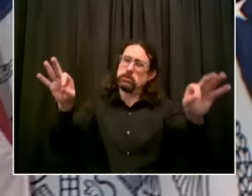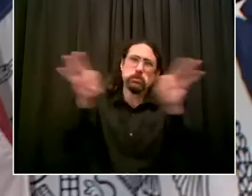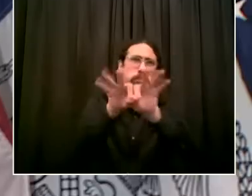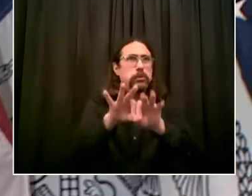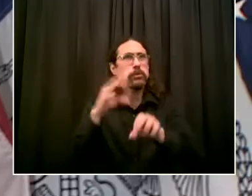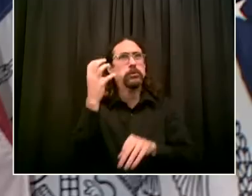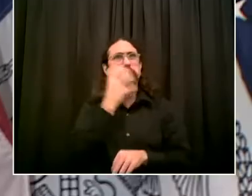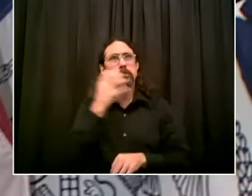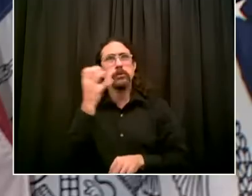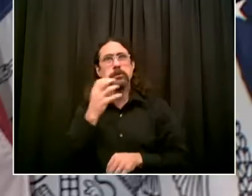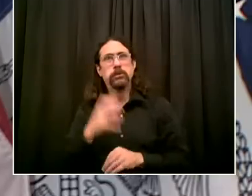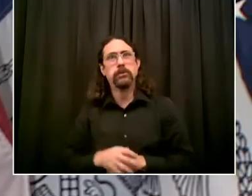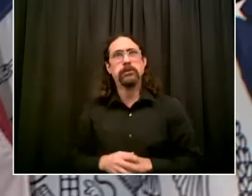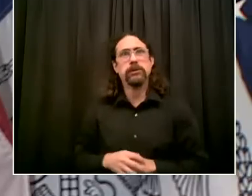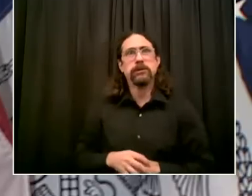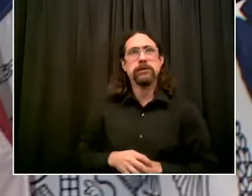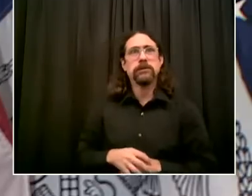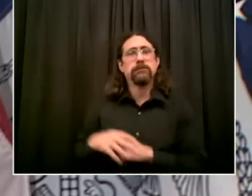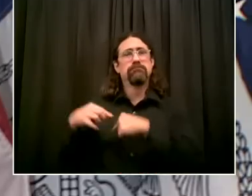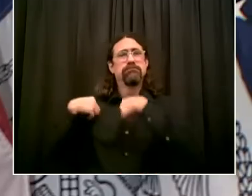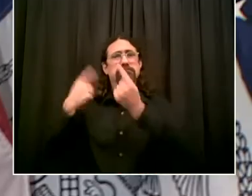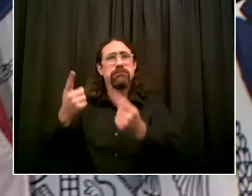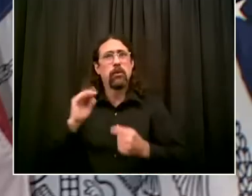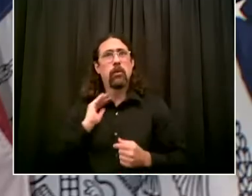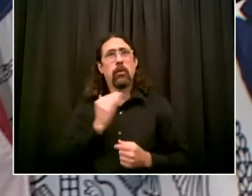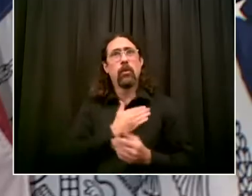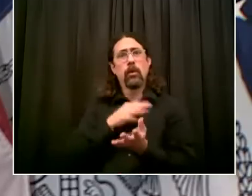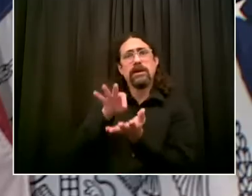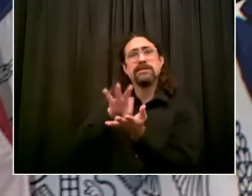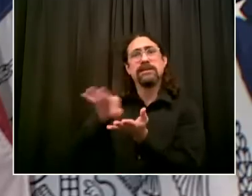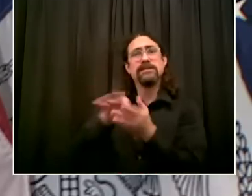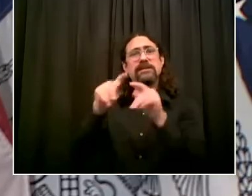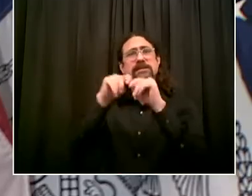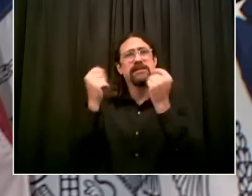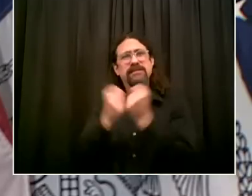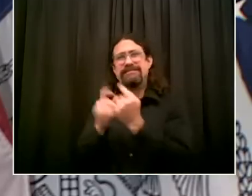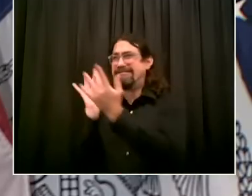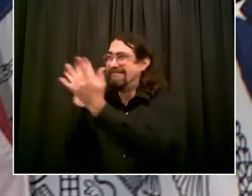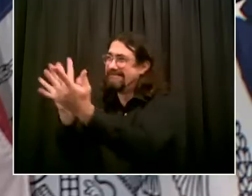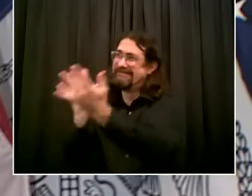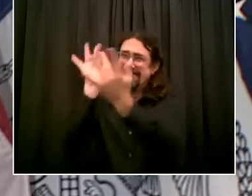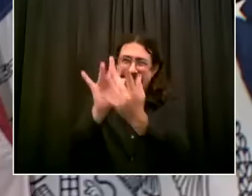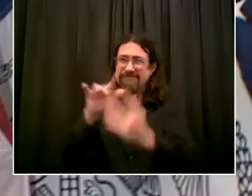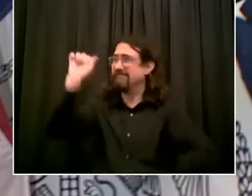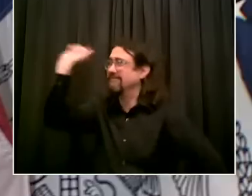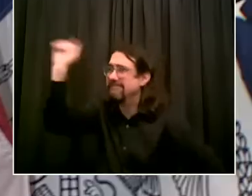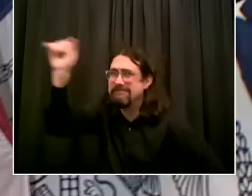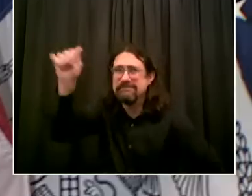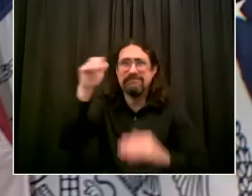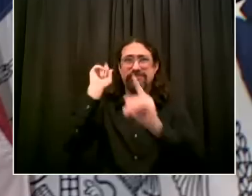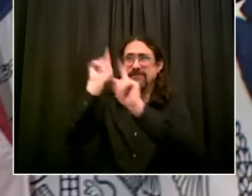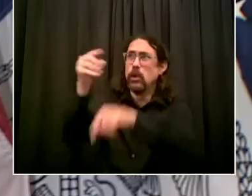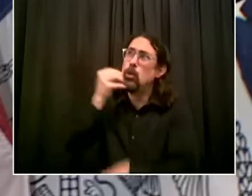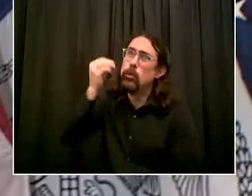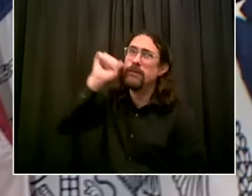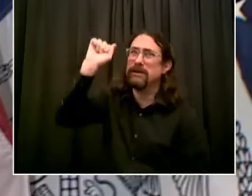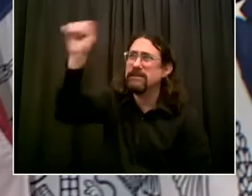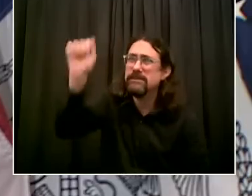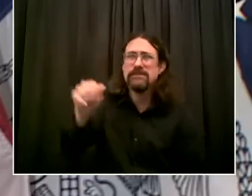THE NUMBERR JU JUST WENT OVER WITH YOU, THEY'VE REACH THAT NUMBER OF RESPONSE IN THE MIDDLE OF A